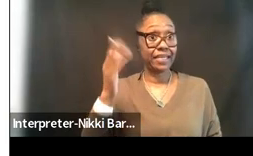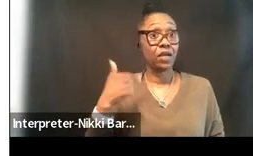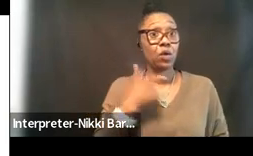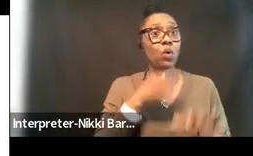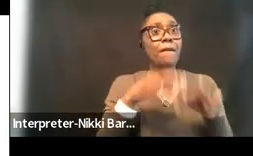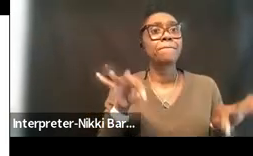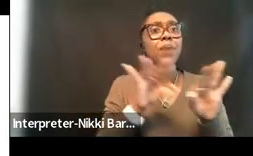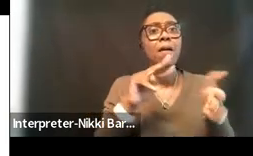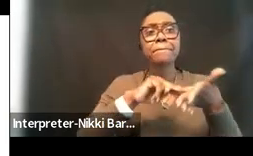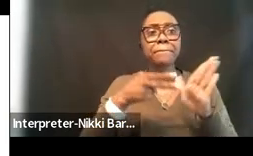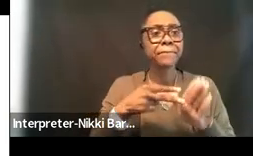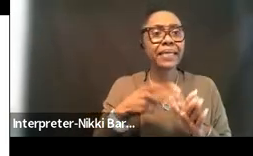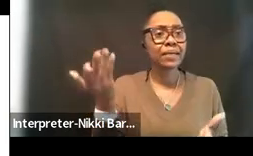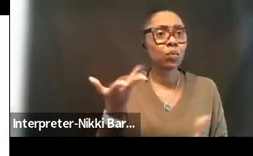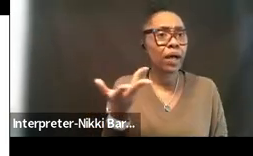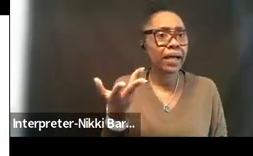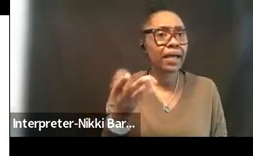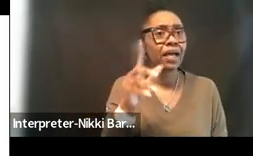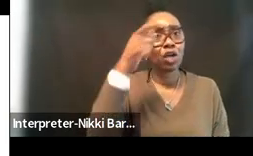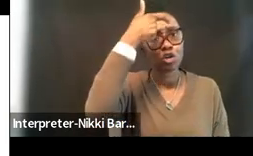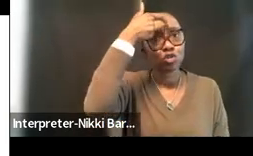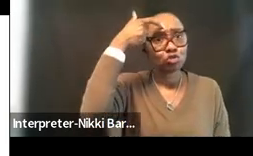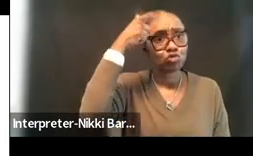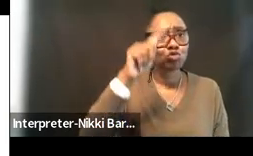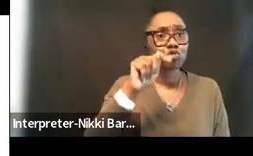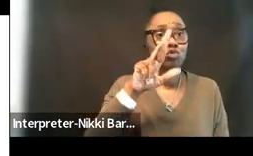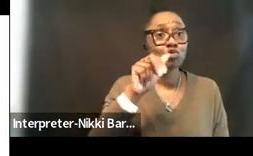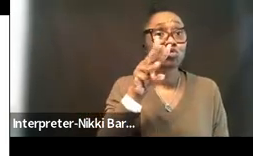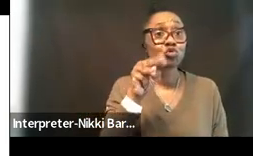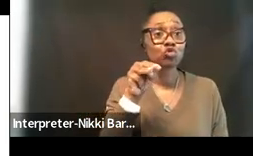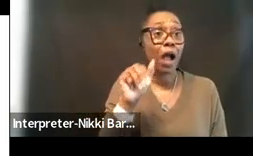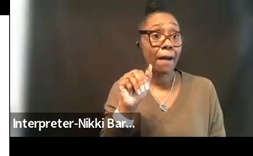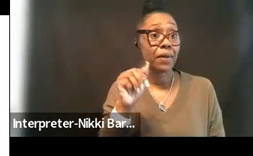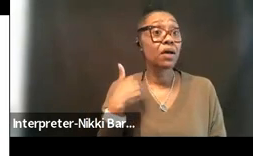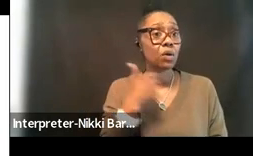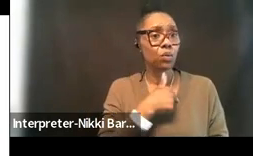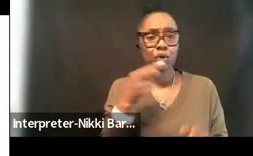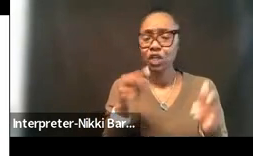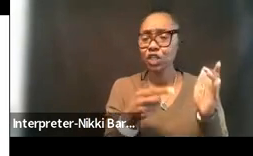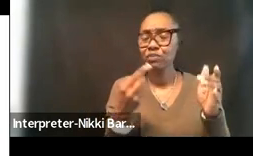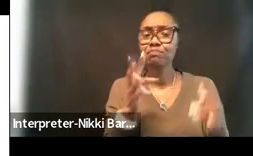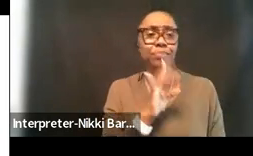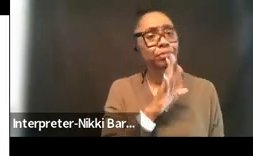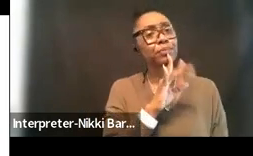Trauma and traumatic is a word that we use quite often, but what does it actually mean?